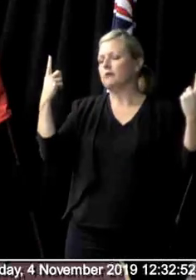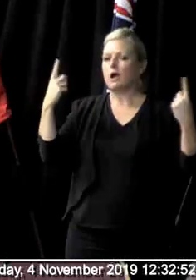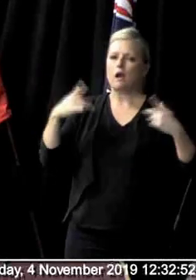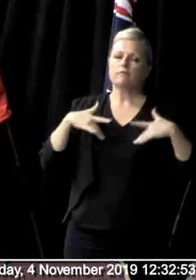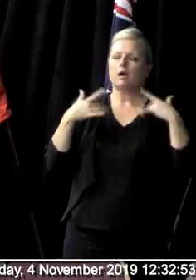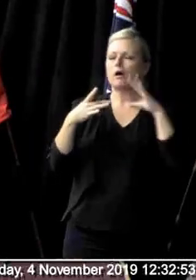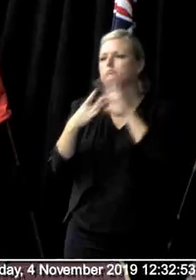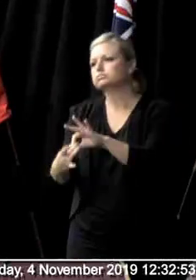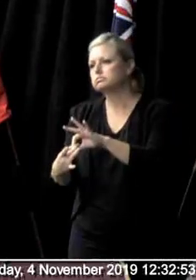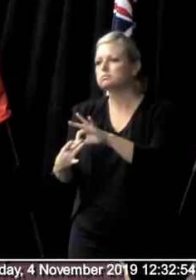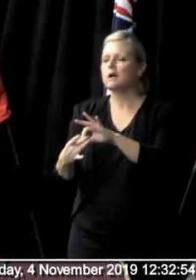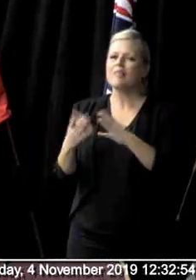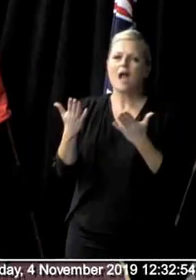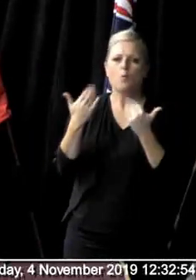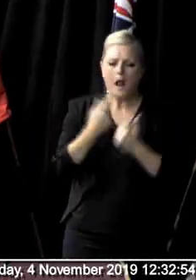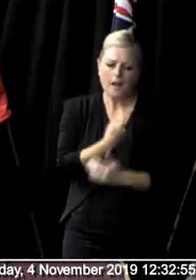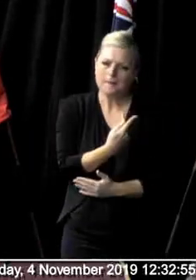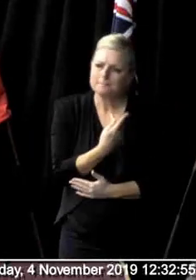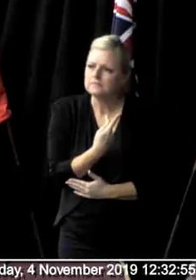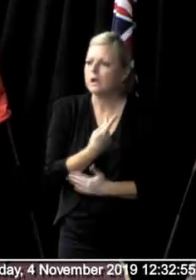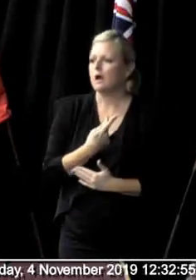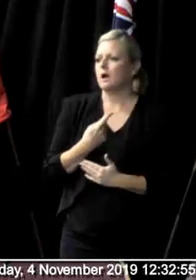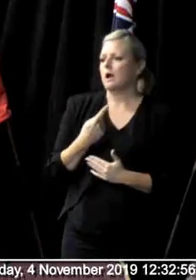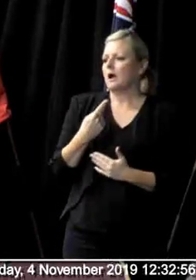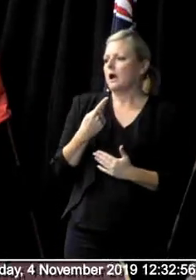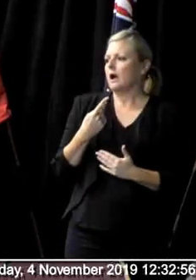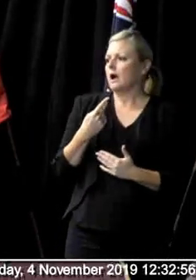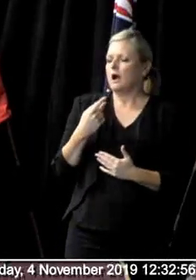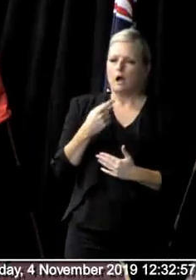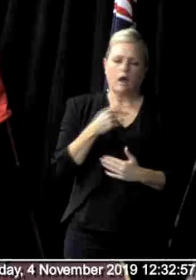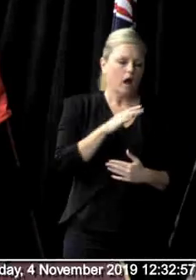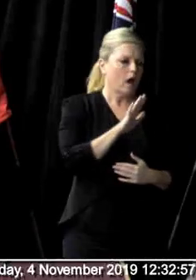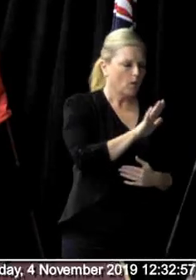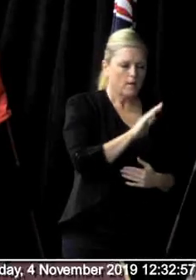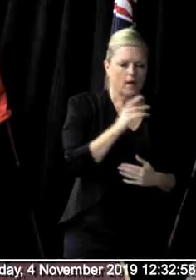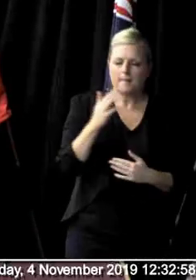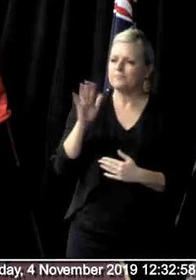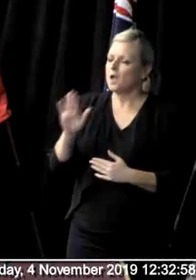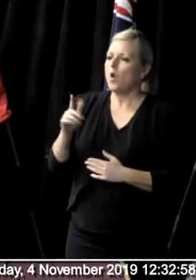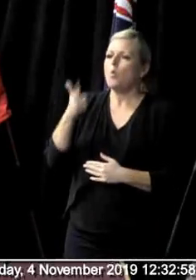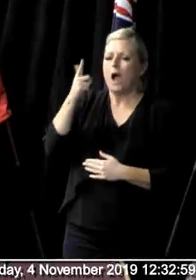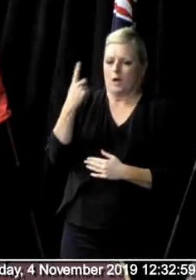What... FEMALE: One of the... I’m sorry? DR MELLIFONT: No, you’re right. I cut you off?